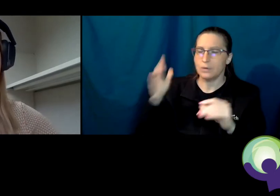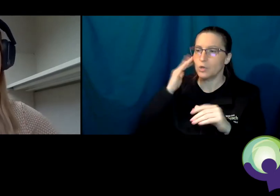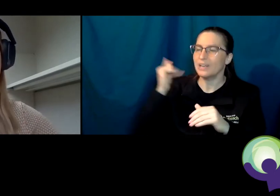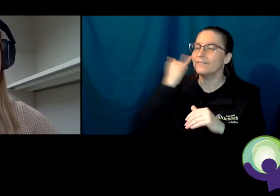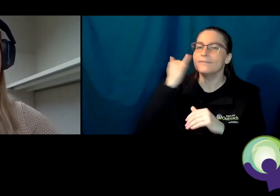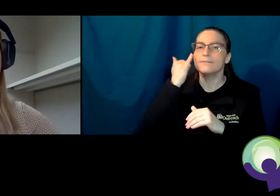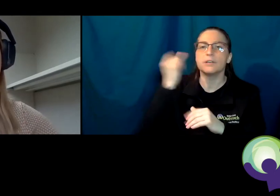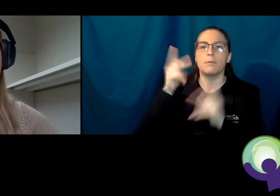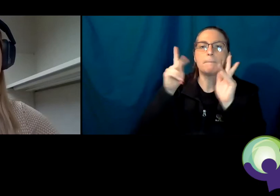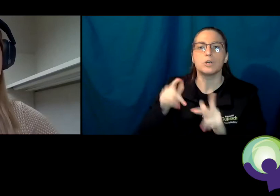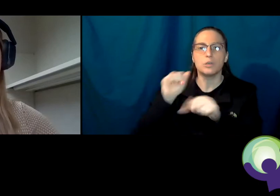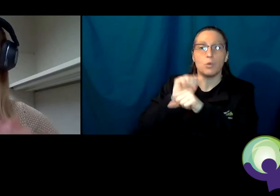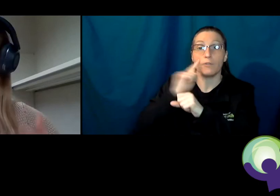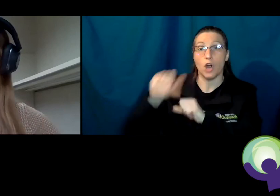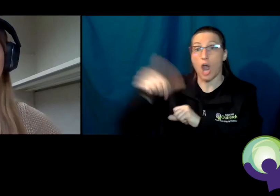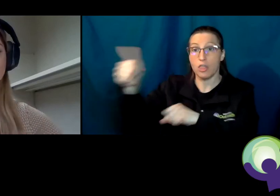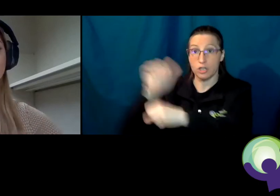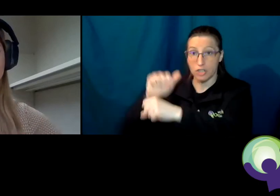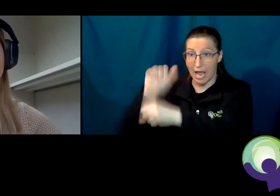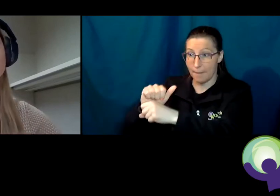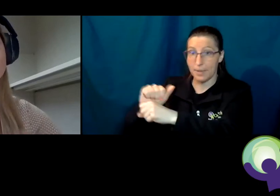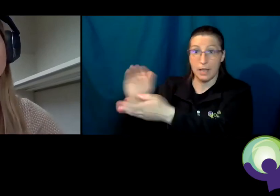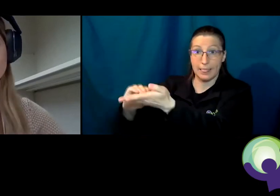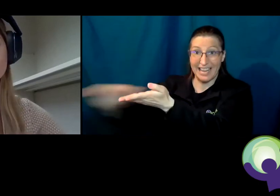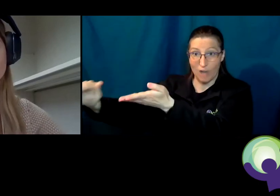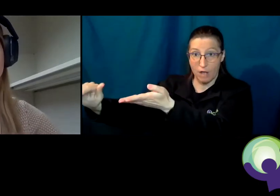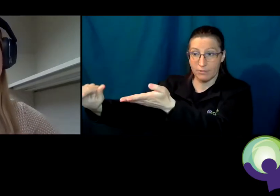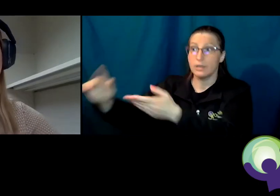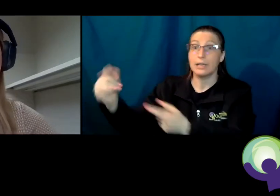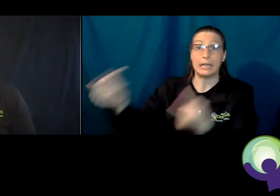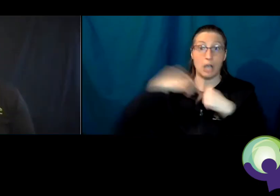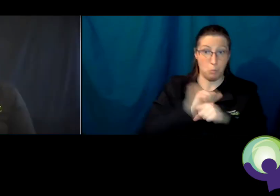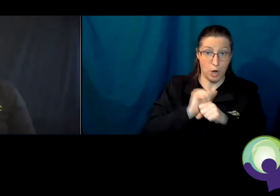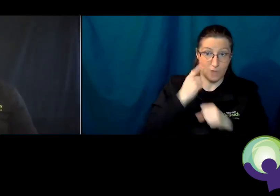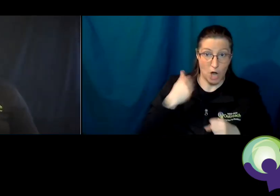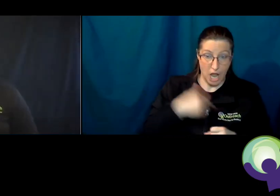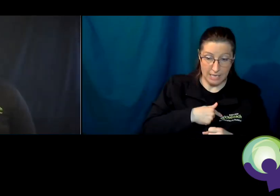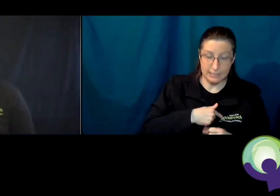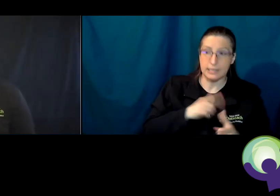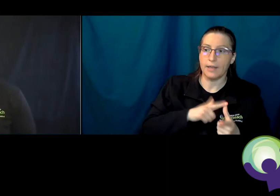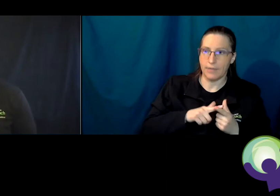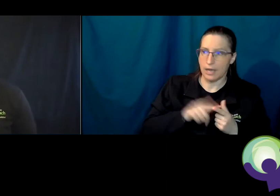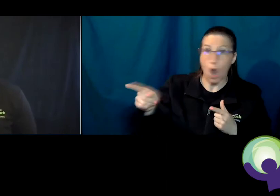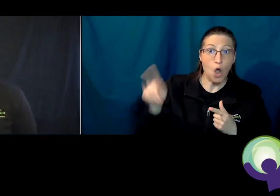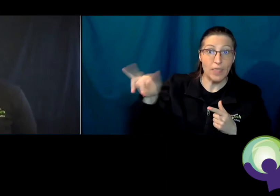that time being and then go back to their position if they choose to. Keith: What a great opportunity.